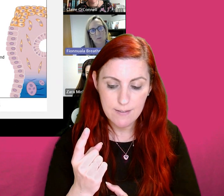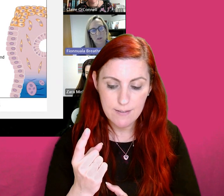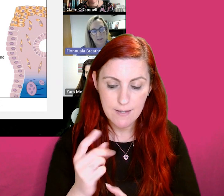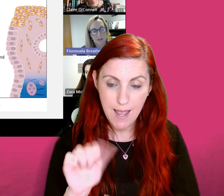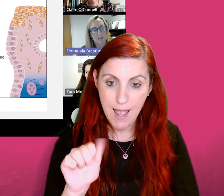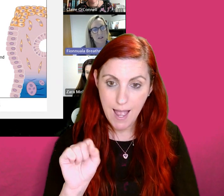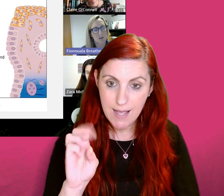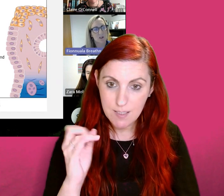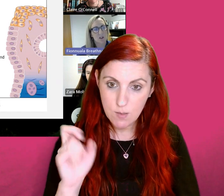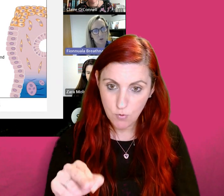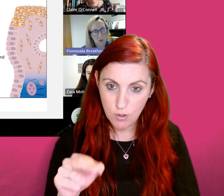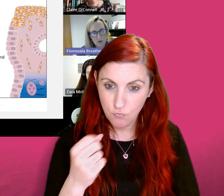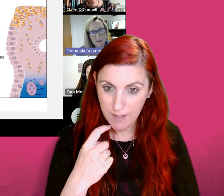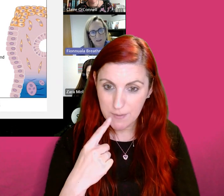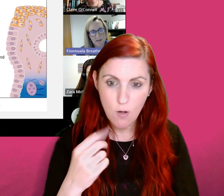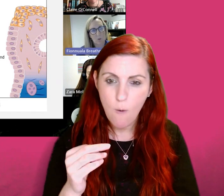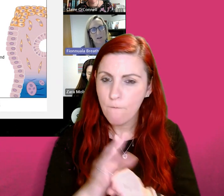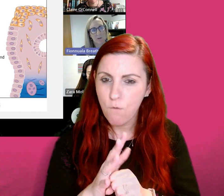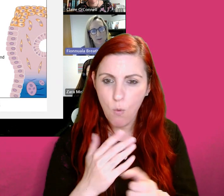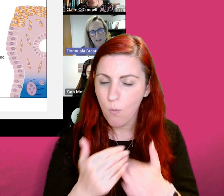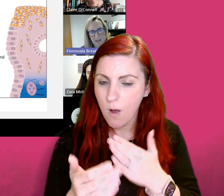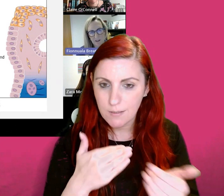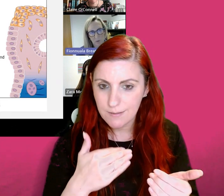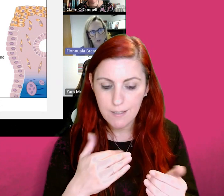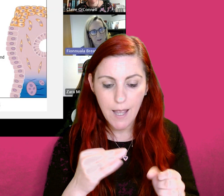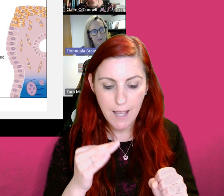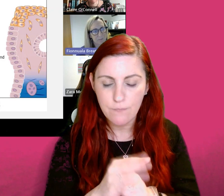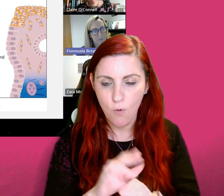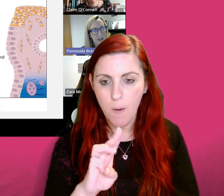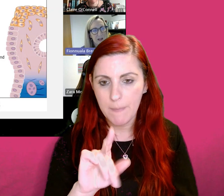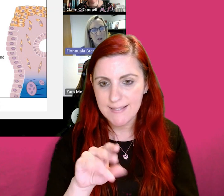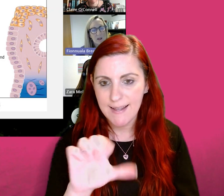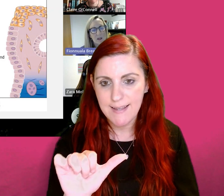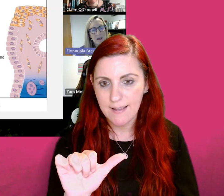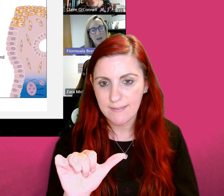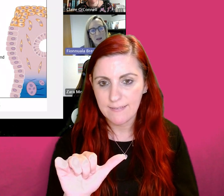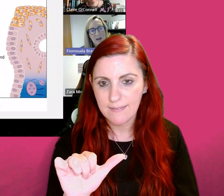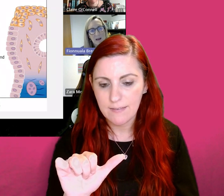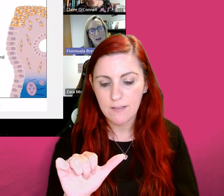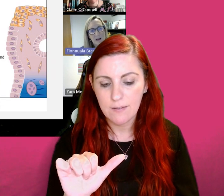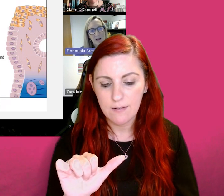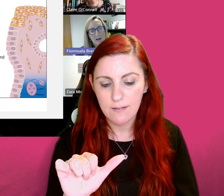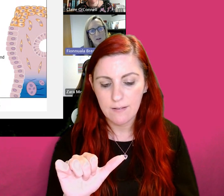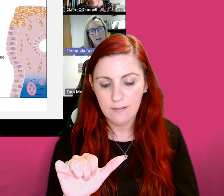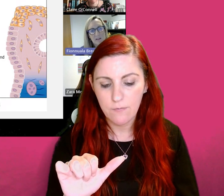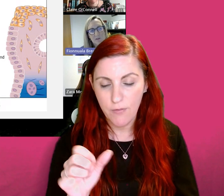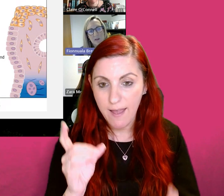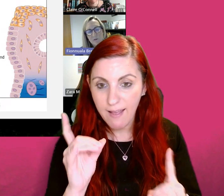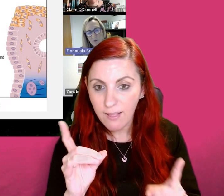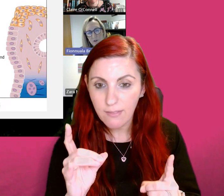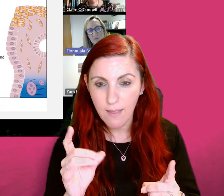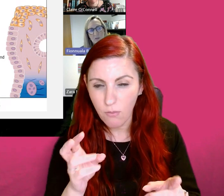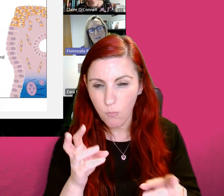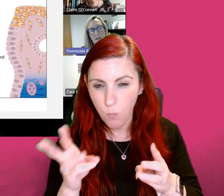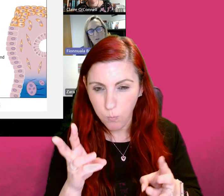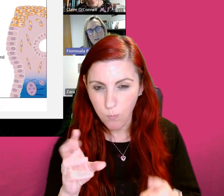treatment is intended to address is how well the placenta works now it's it's for this reason and